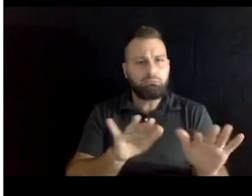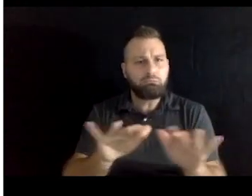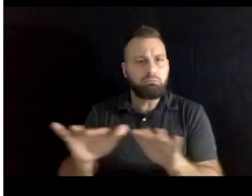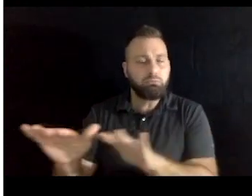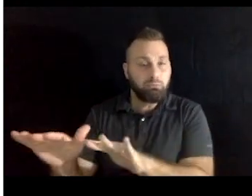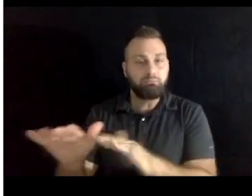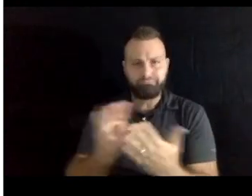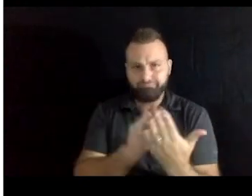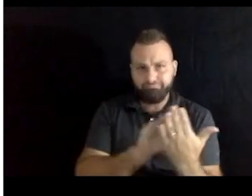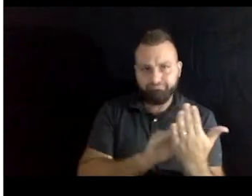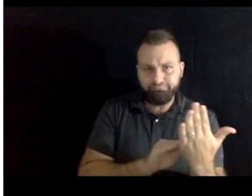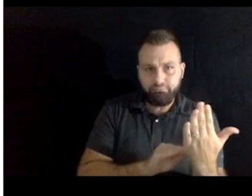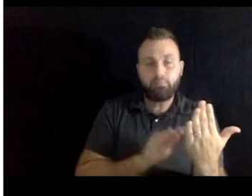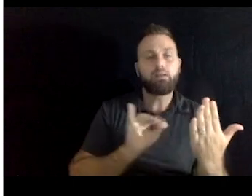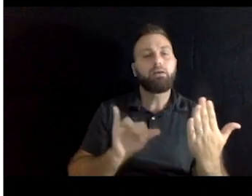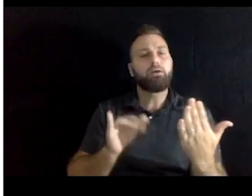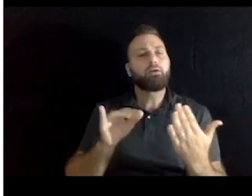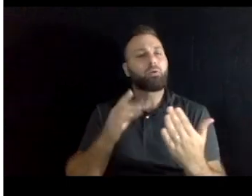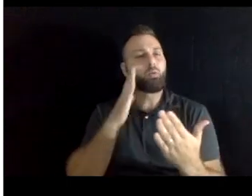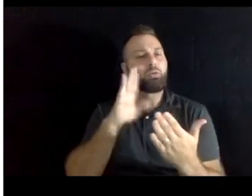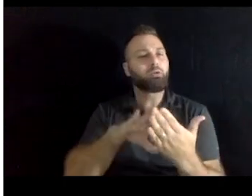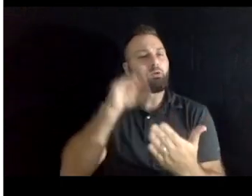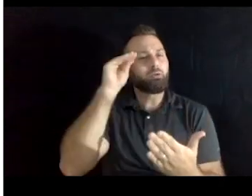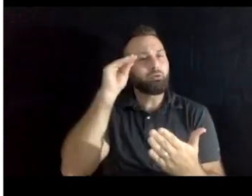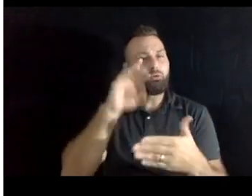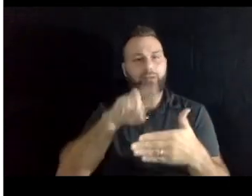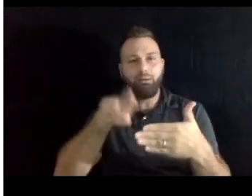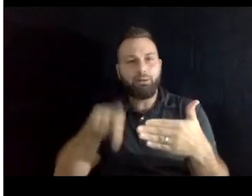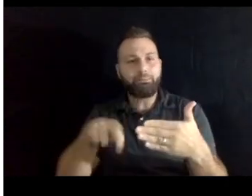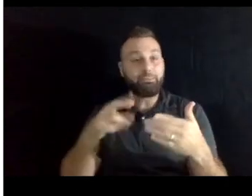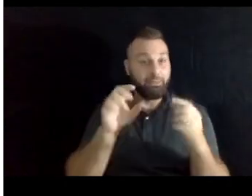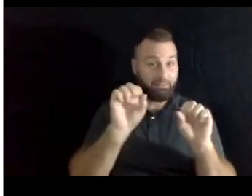I mean, you may learn what kind of outcomes it can and can't influence.